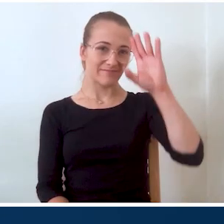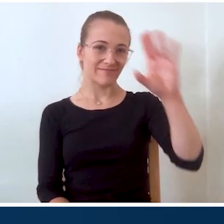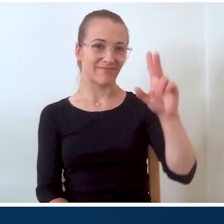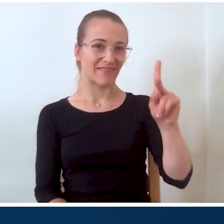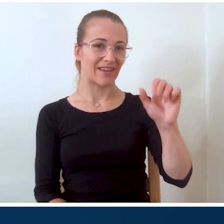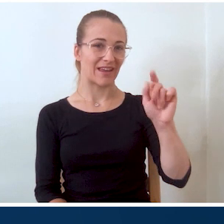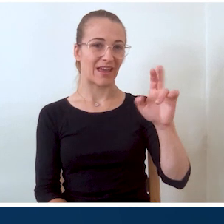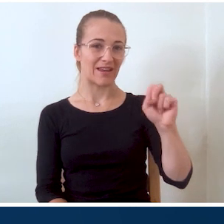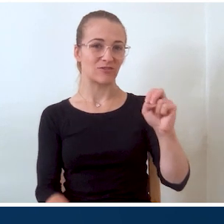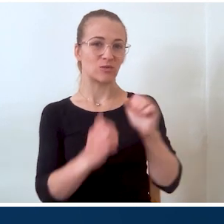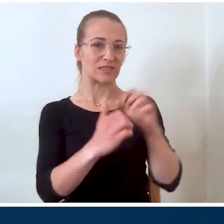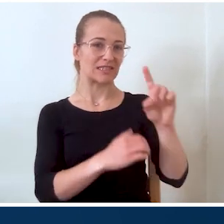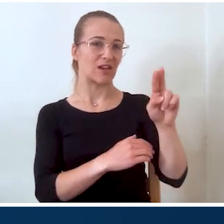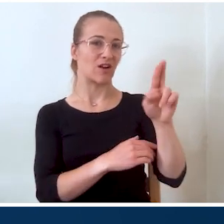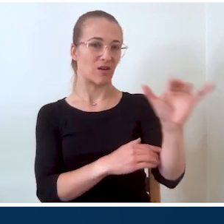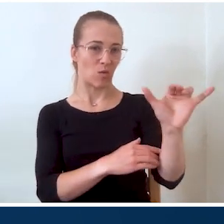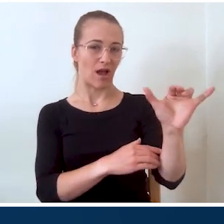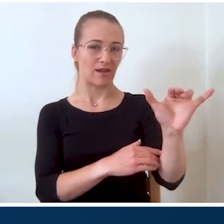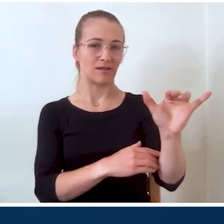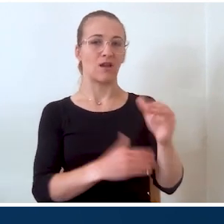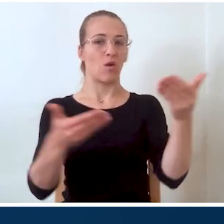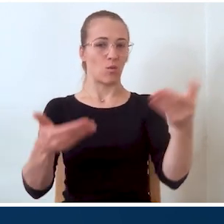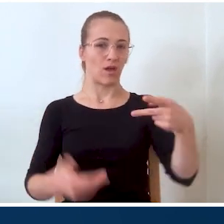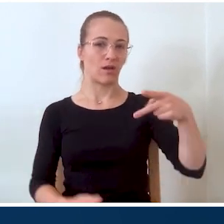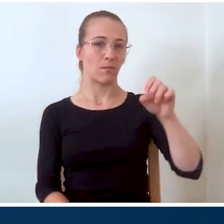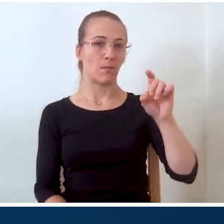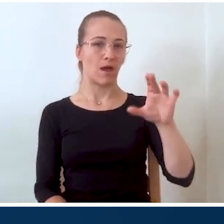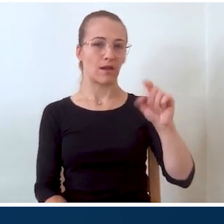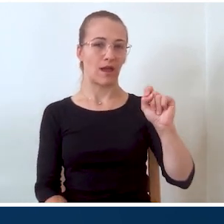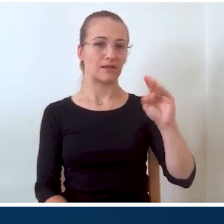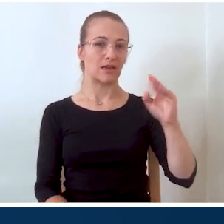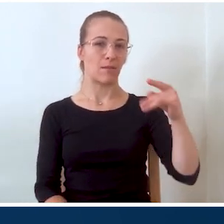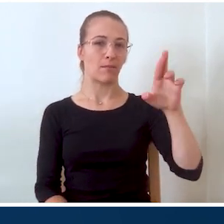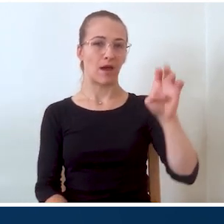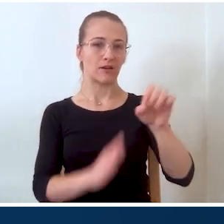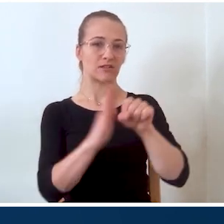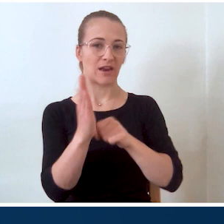This is Katrin with Disability Rights New York. Welcome to our podcast, "Empire State of Rights,"